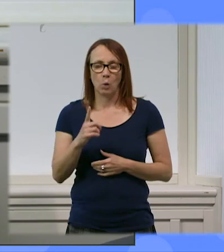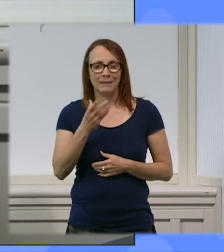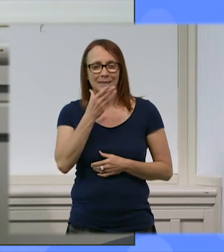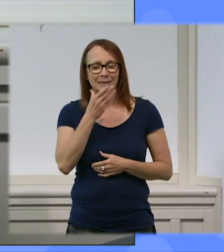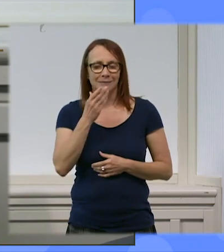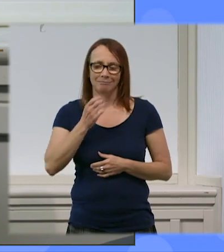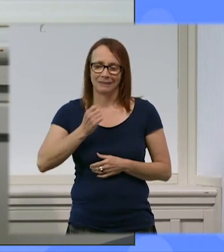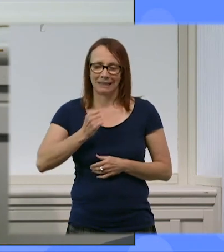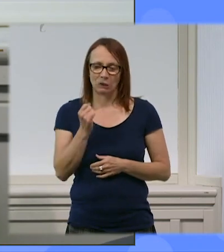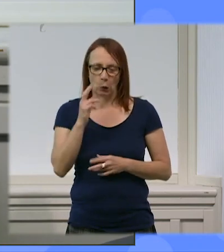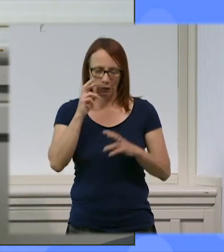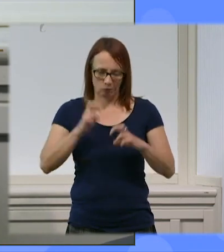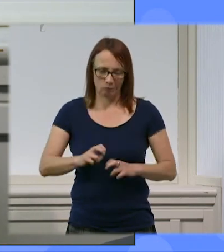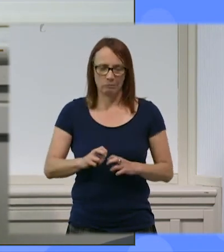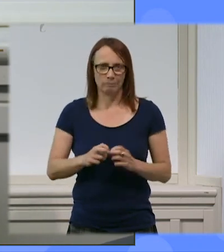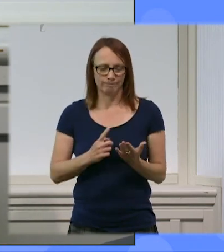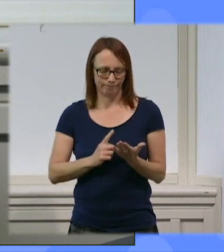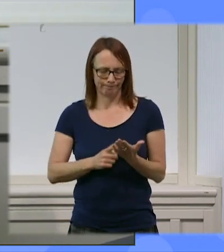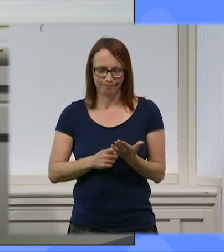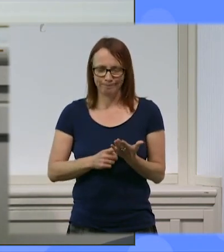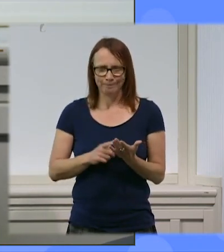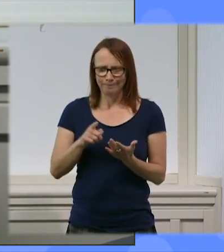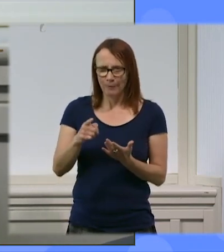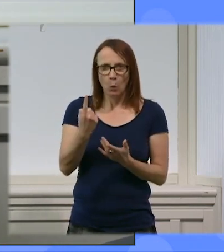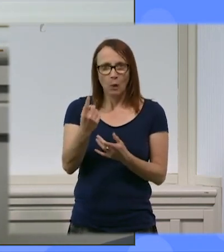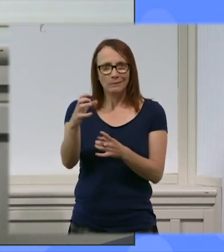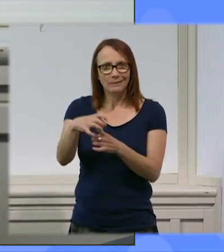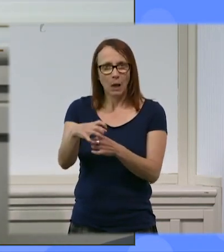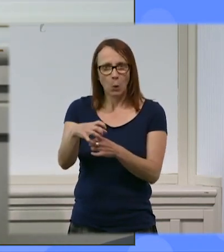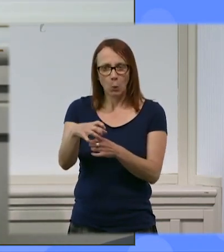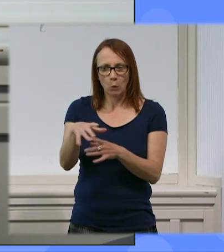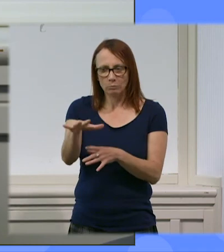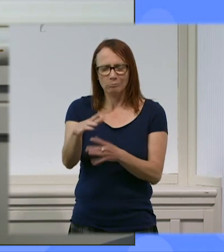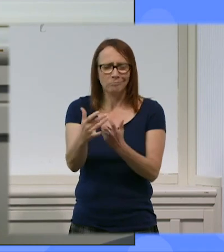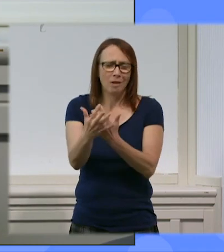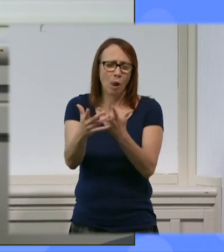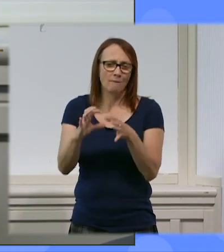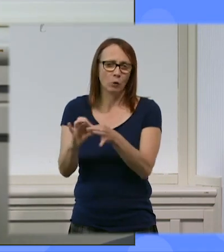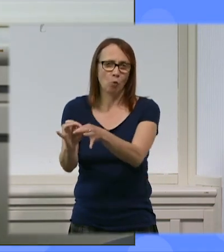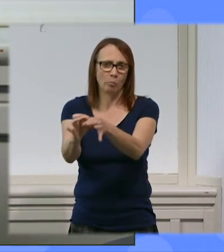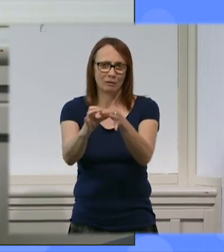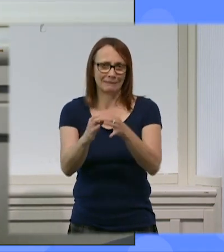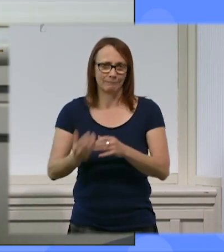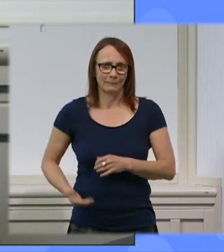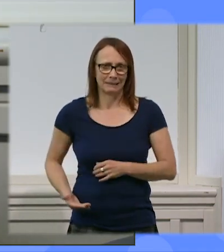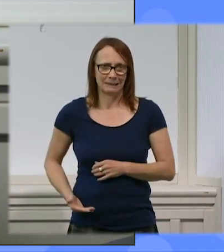looked guy called David Odell and he looked at one town that's got loads of cooperatives in the local economy and then he compared it to a town a few